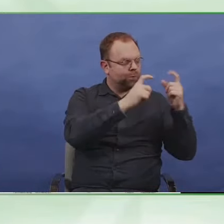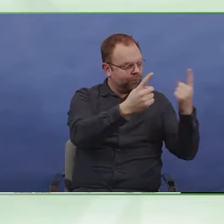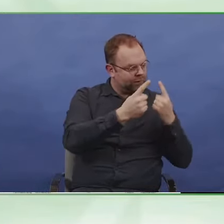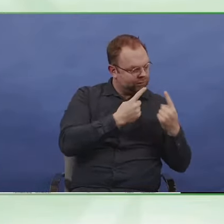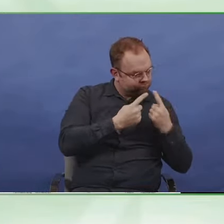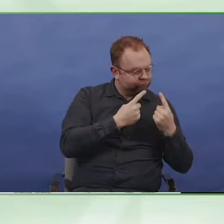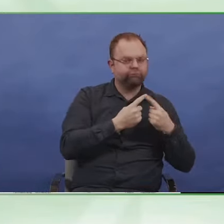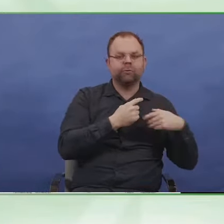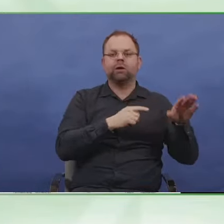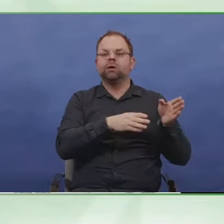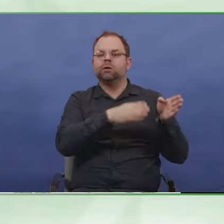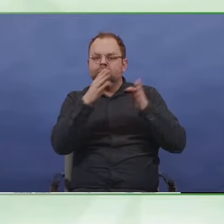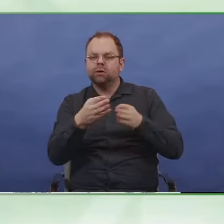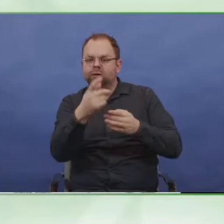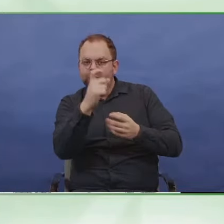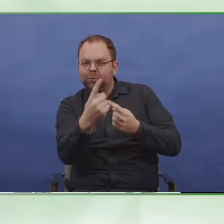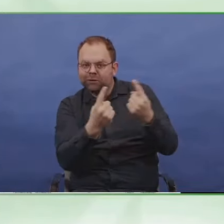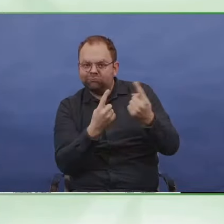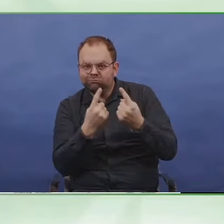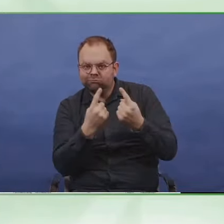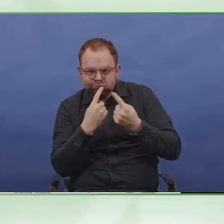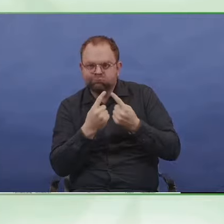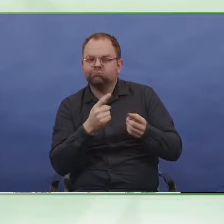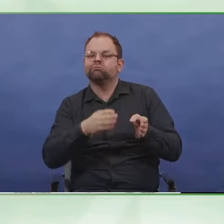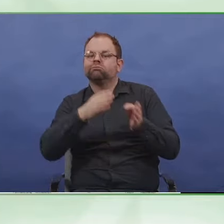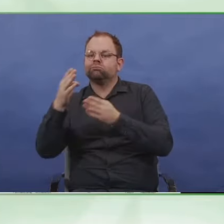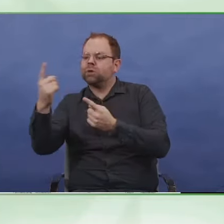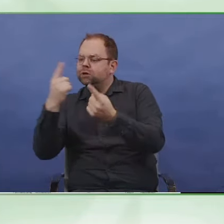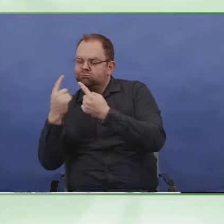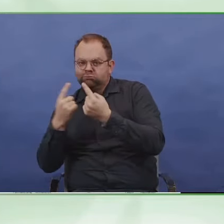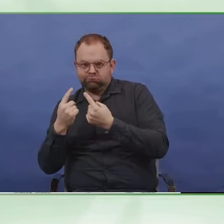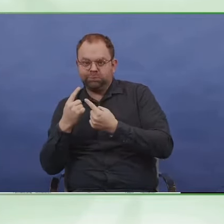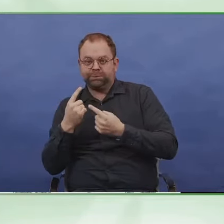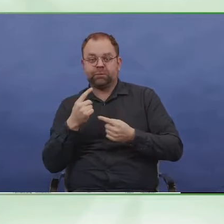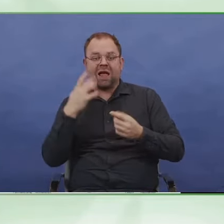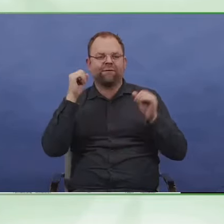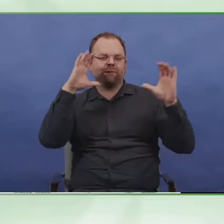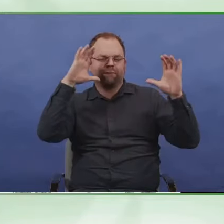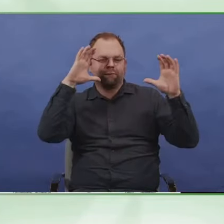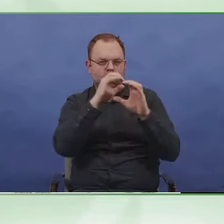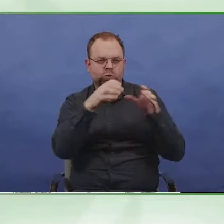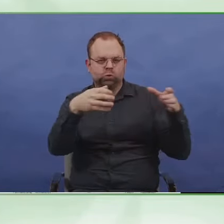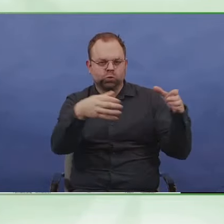sure we are consistent in incorporating their needs in making